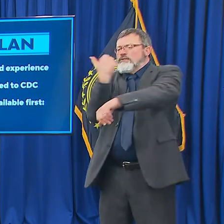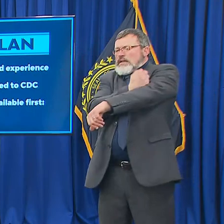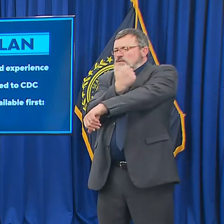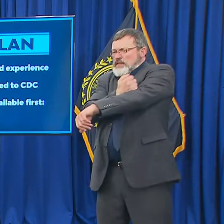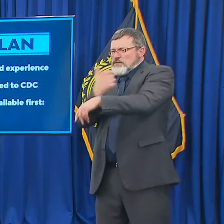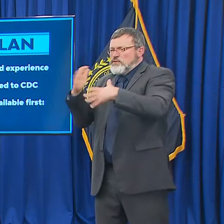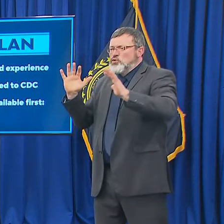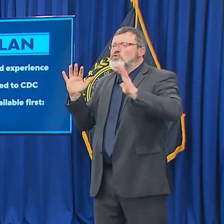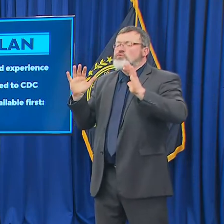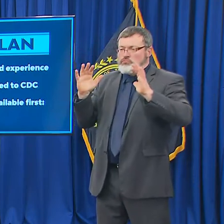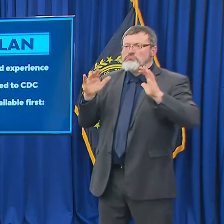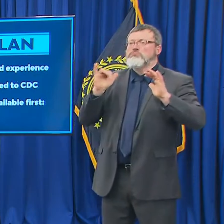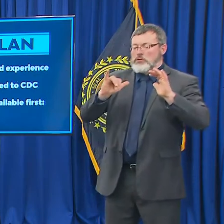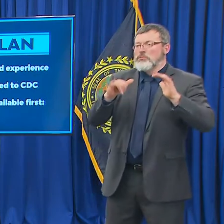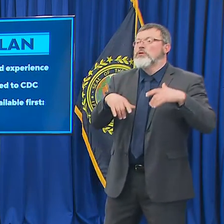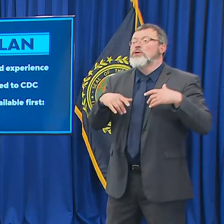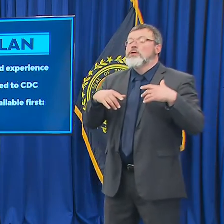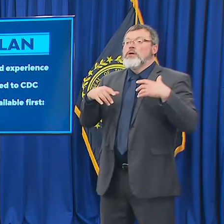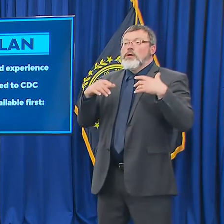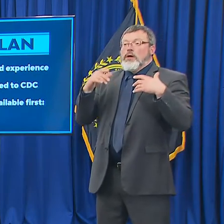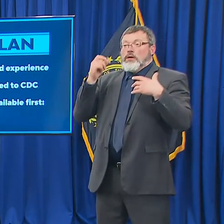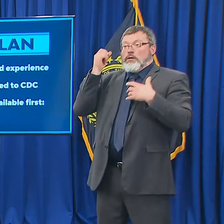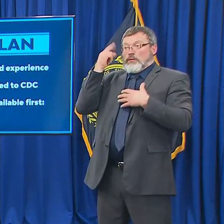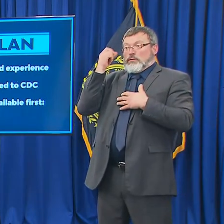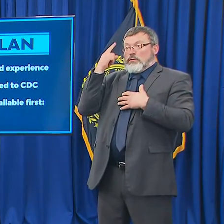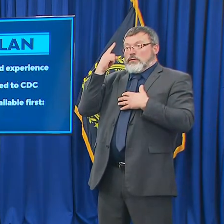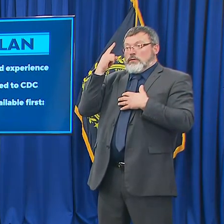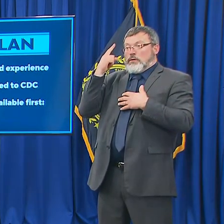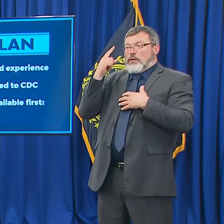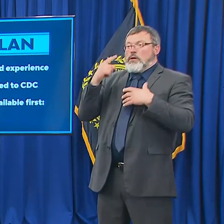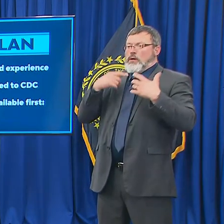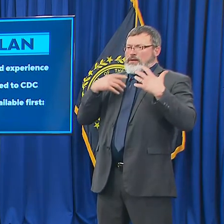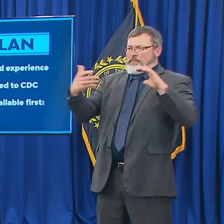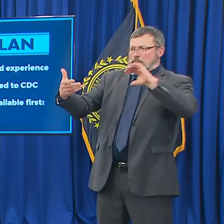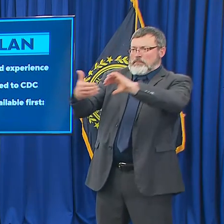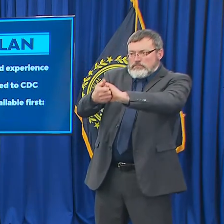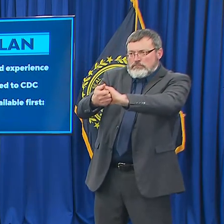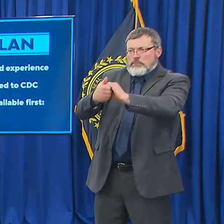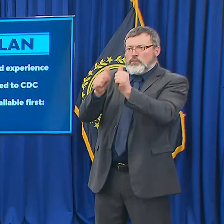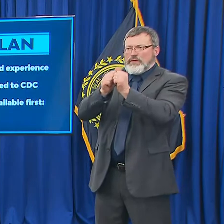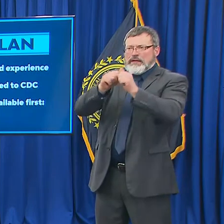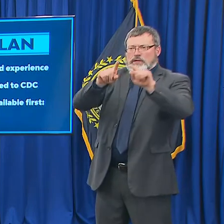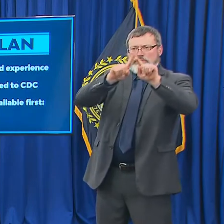back in October. And that's available on our website. However this was a draft plan and it's